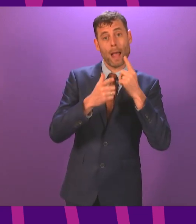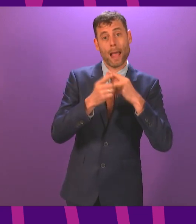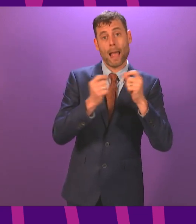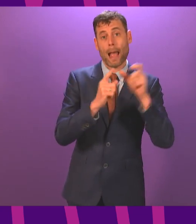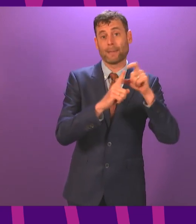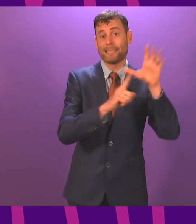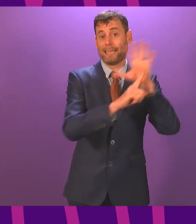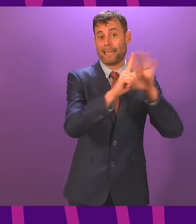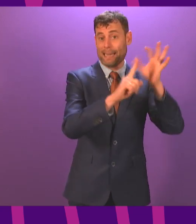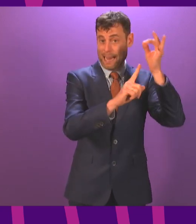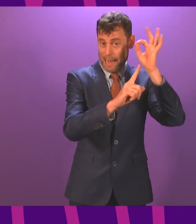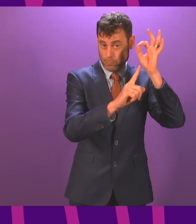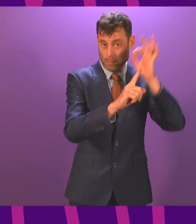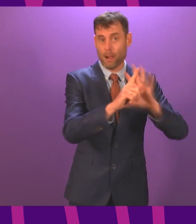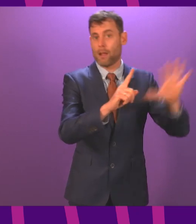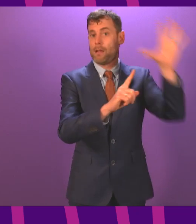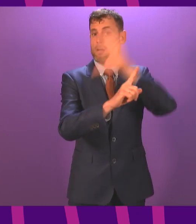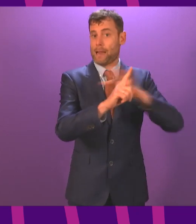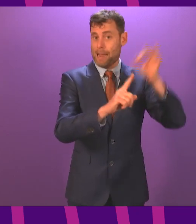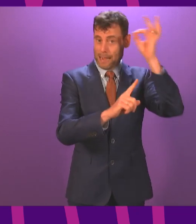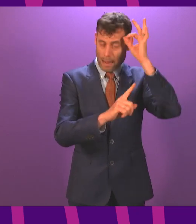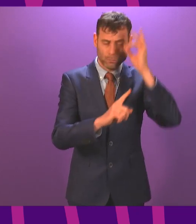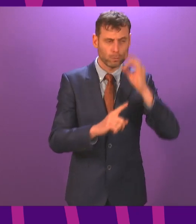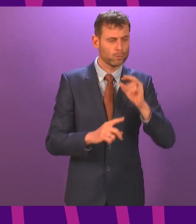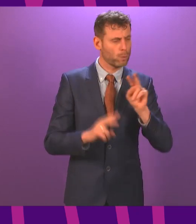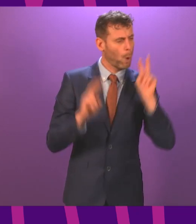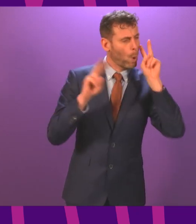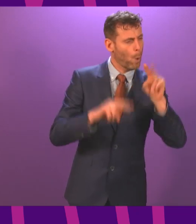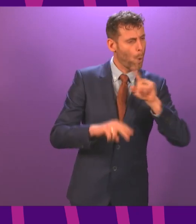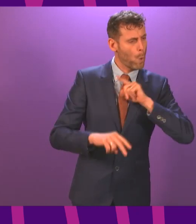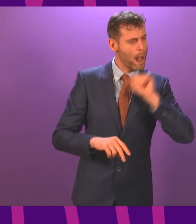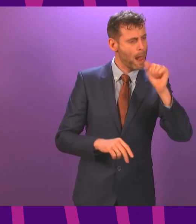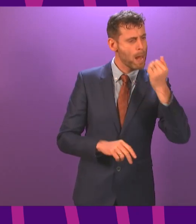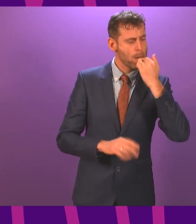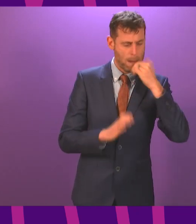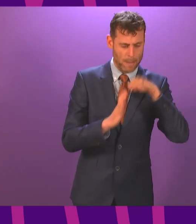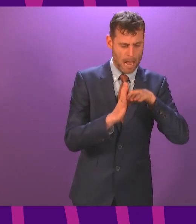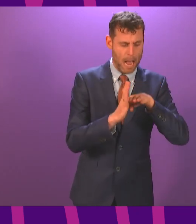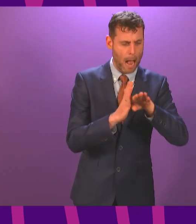and we will have detailed discussions with them this week about Covid rates in their communities.